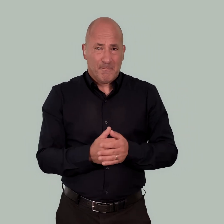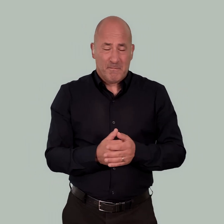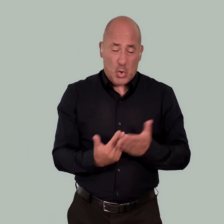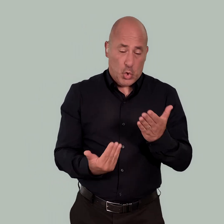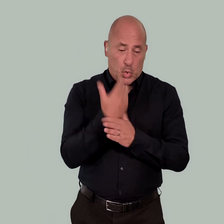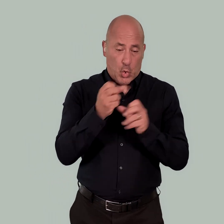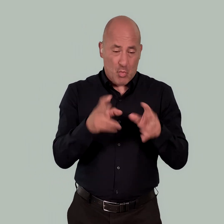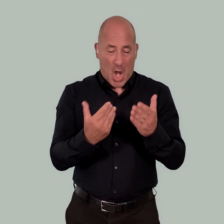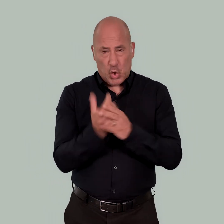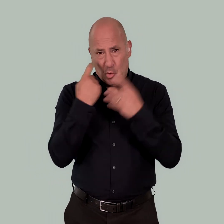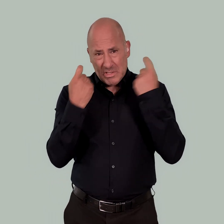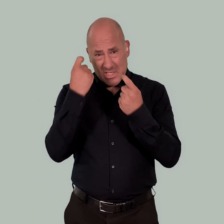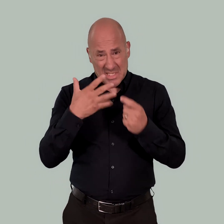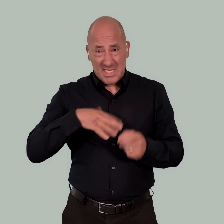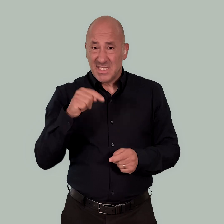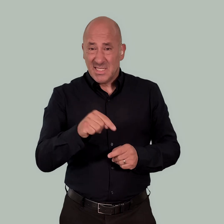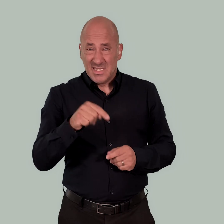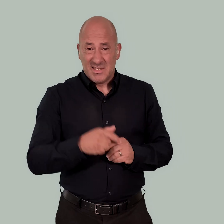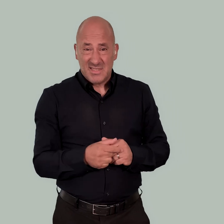New approaches are needed.